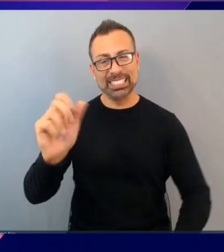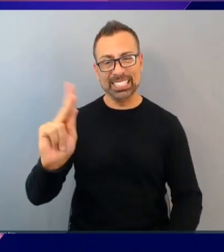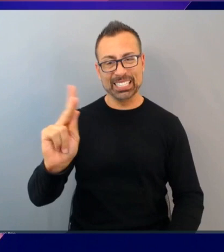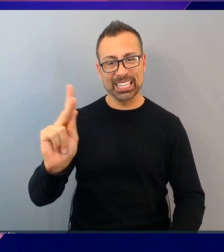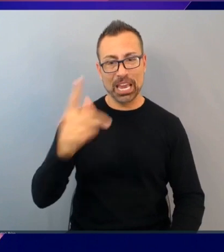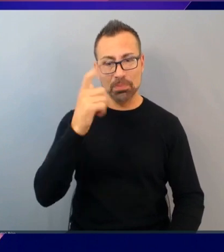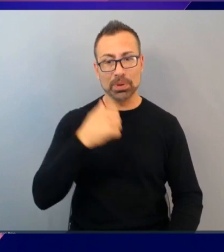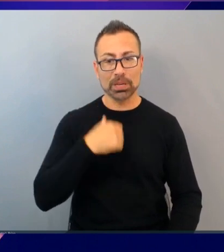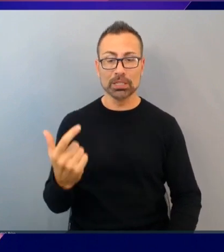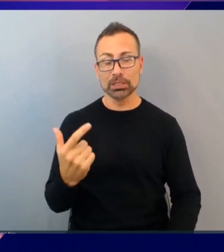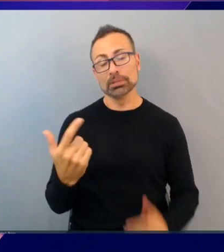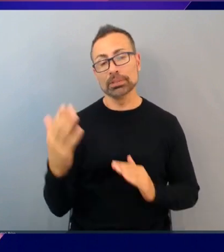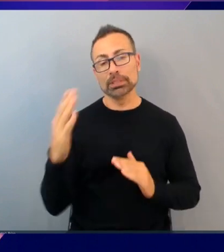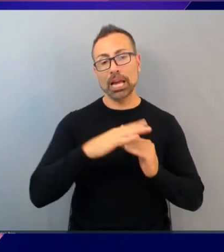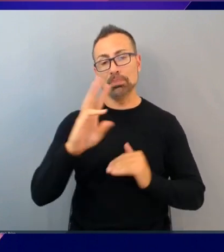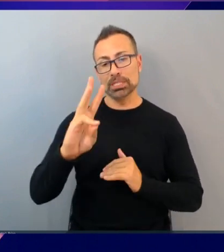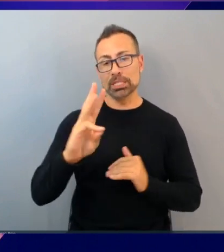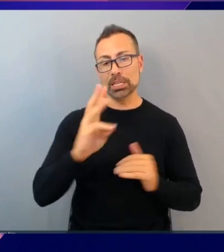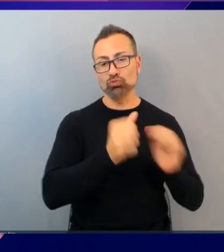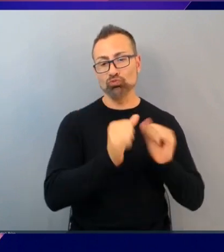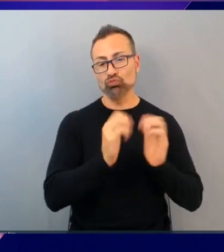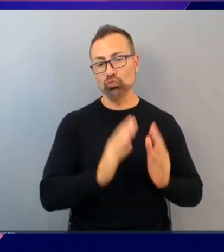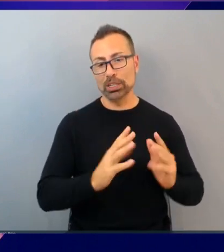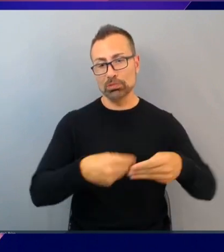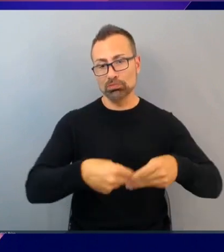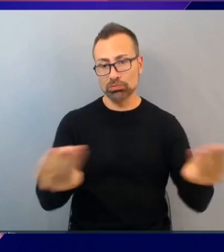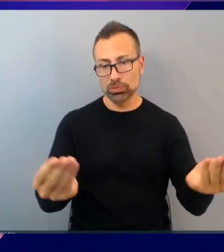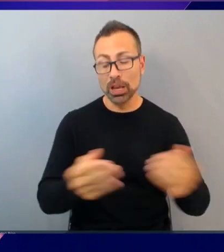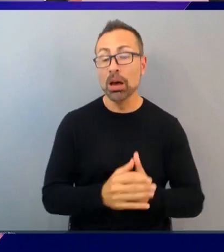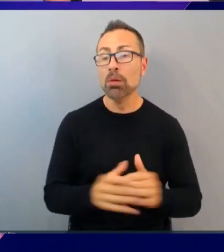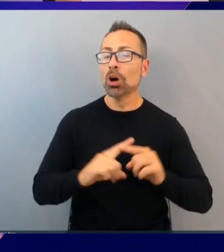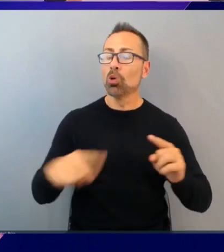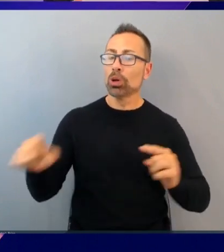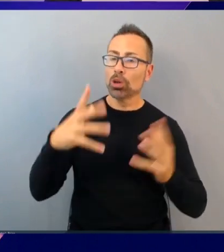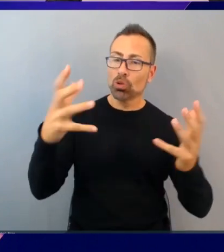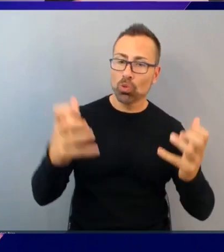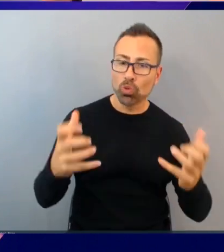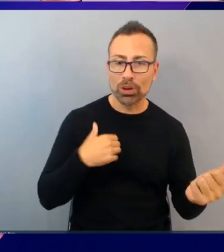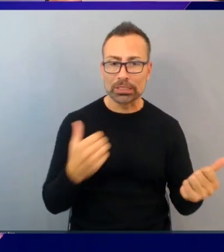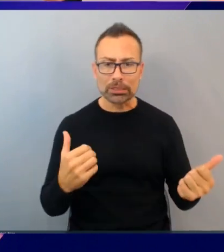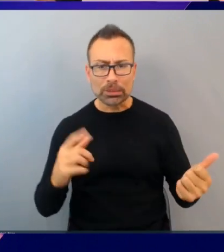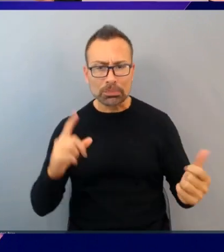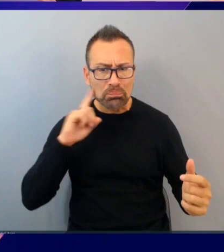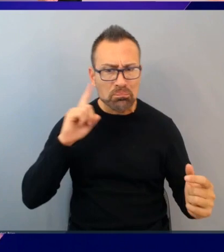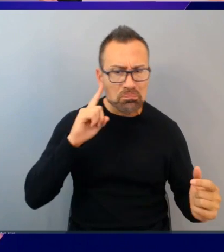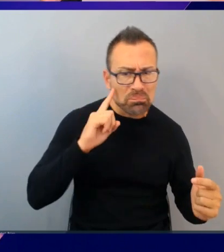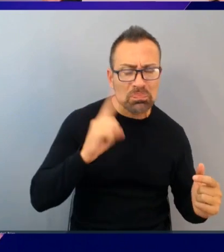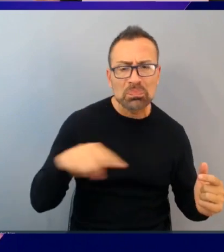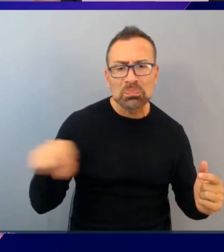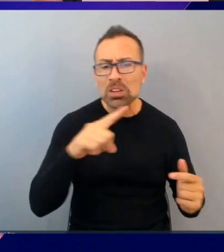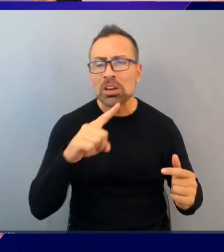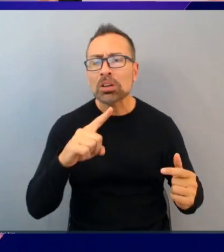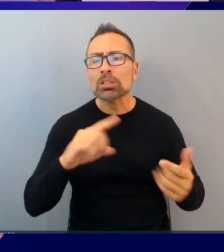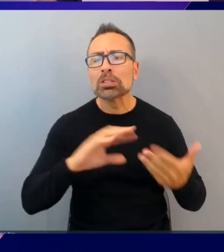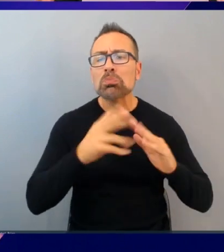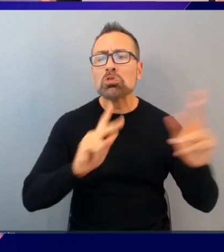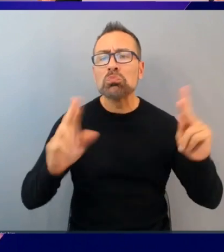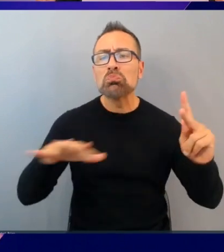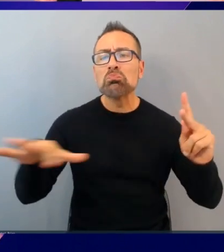And again, we really like to crowdsource those ideas from the community and take their feedback, so it used to be winner takes all, first place 20 K,